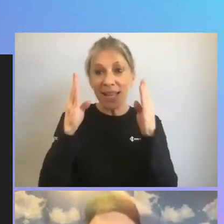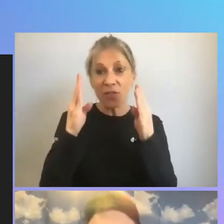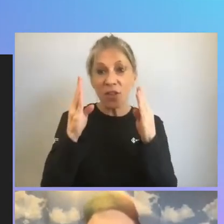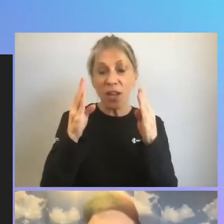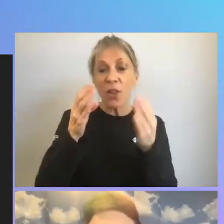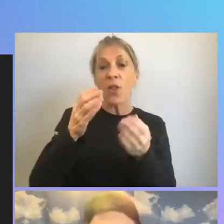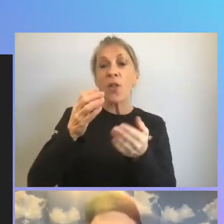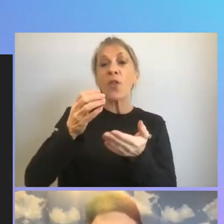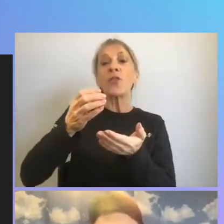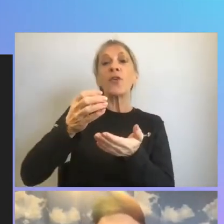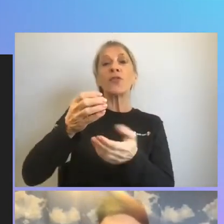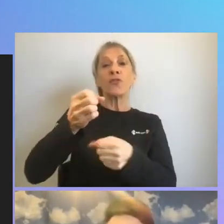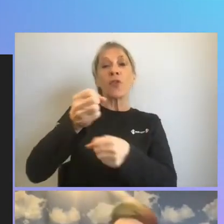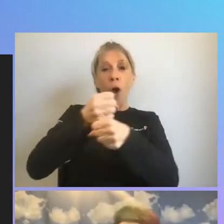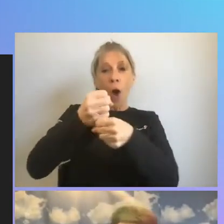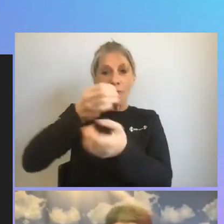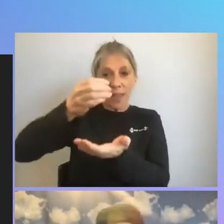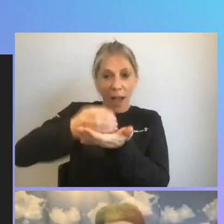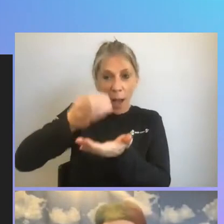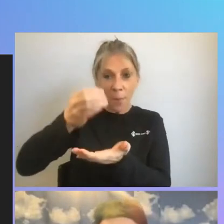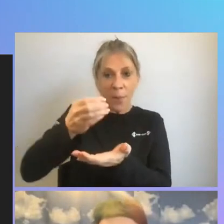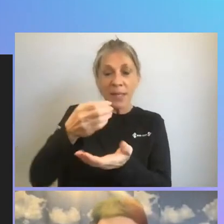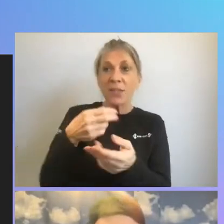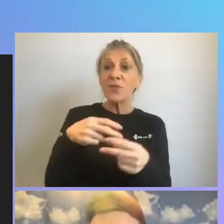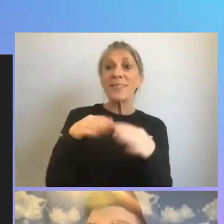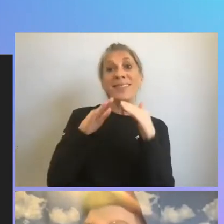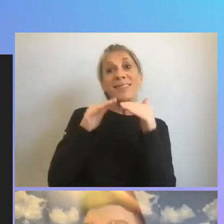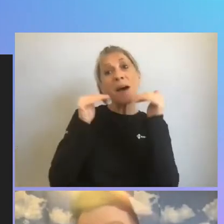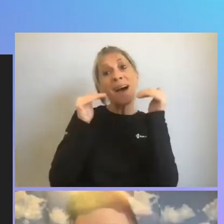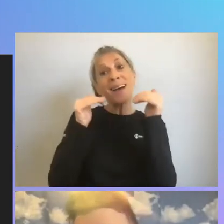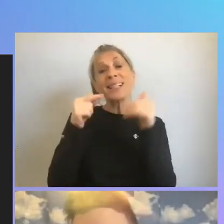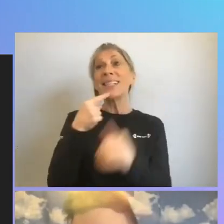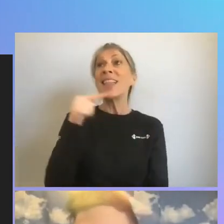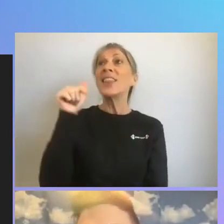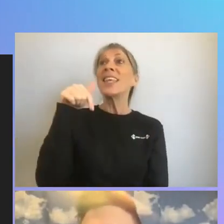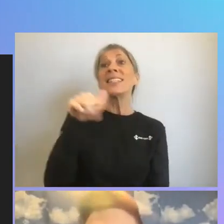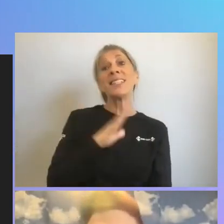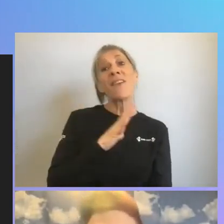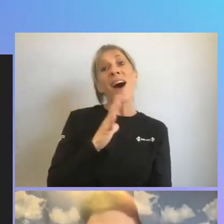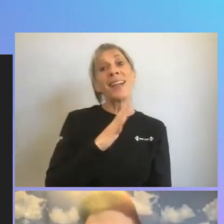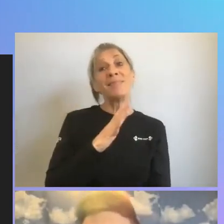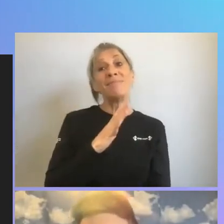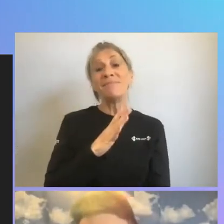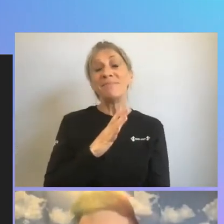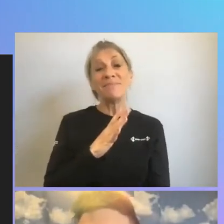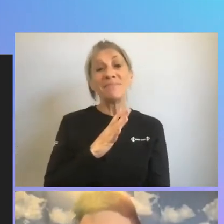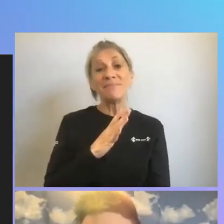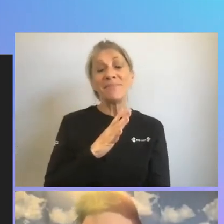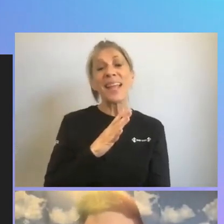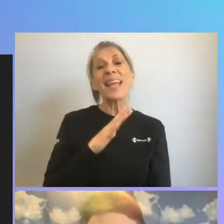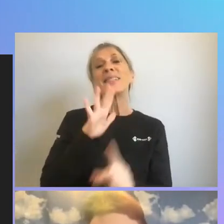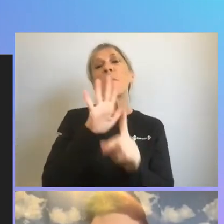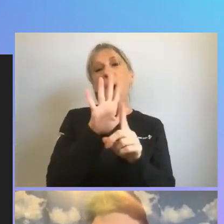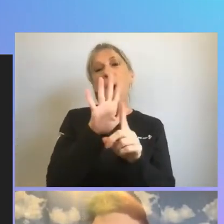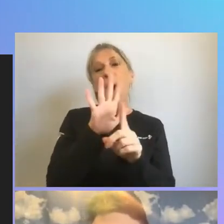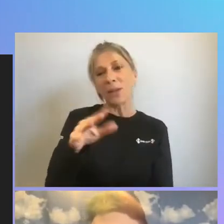table and he just sort of smiles and says, this is fine. Uh, it's